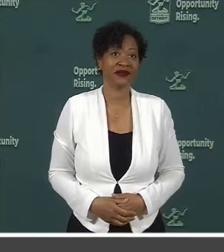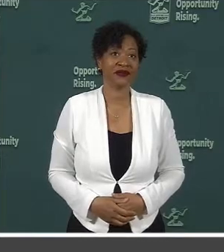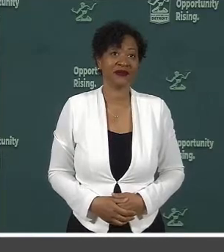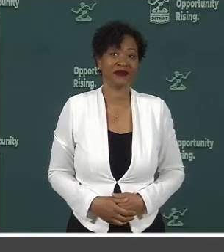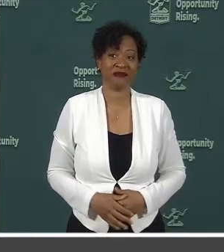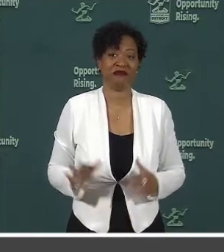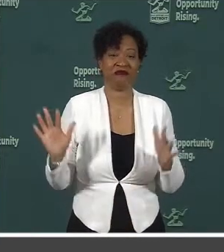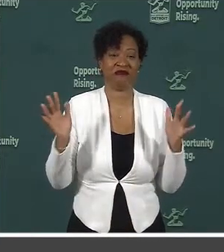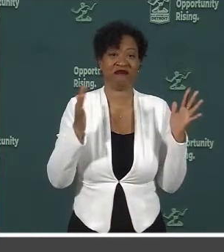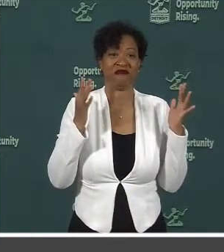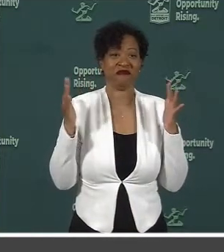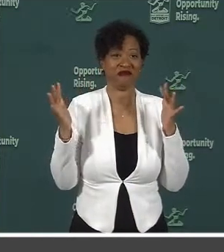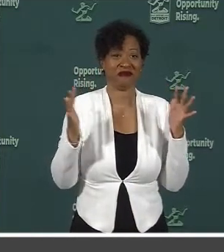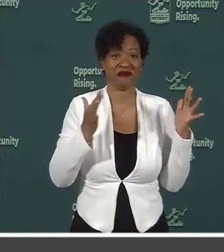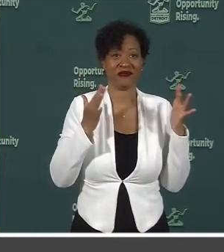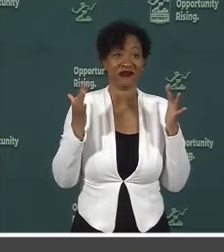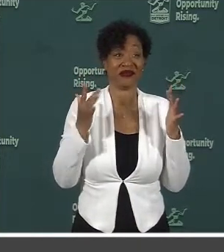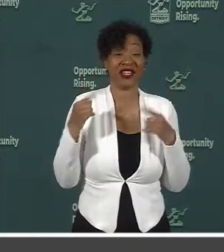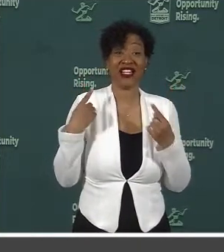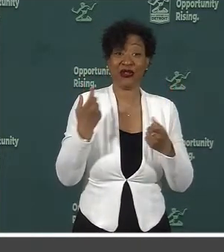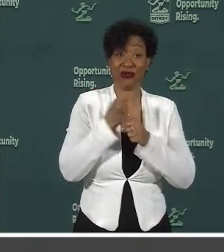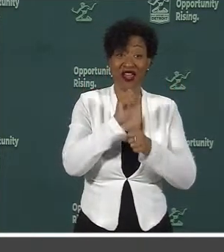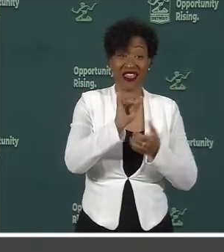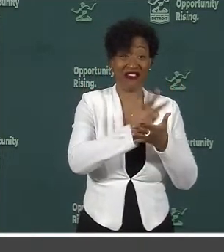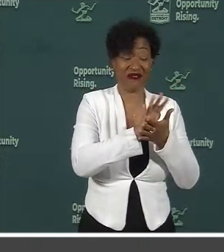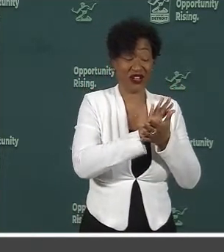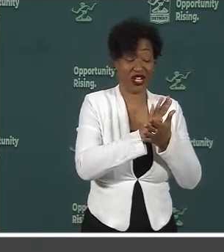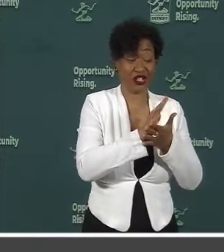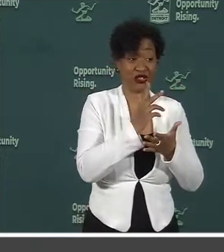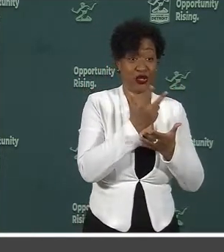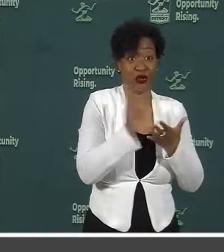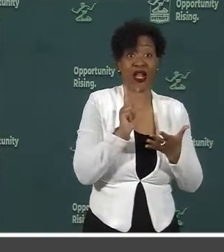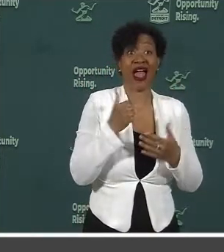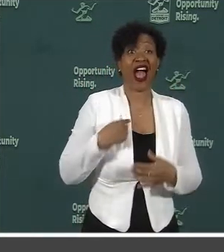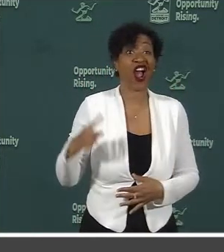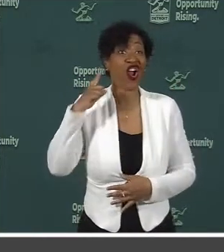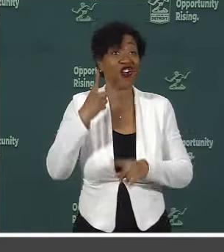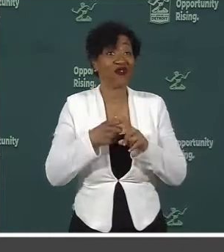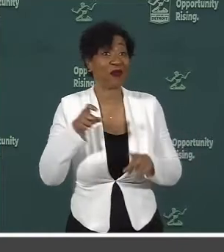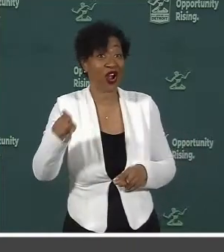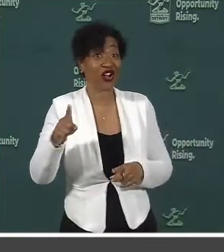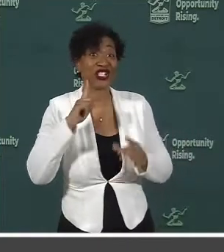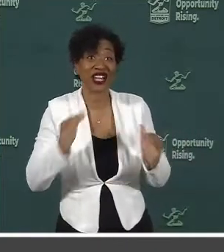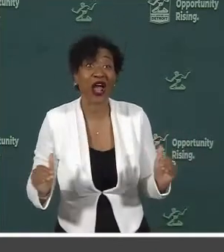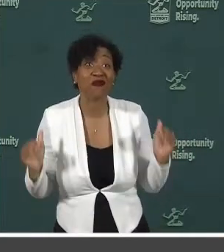SINCE WE MADE THIS VIDEO A FEW WEEKS AGO I JUST HEARD FROM INDIA LAST WEEK SHE JUST GOT PROMOTED TO A SUPERVISOR ON